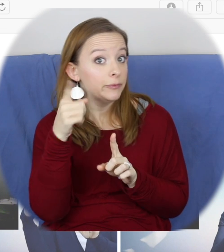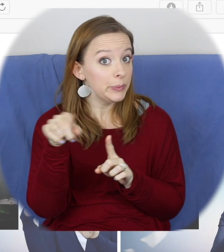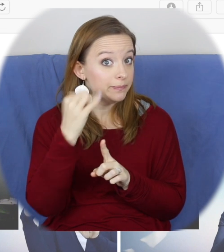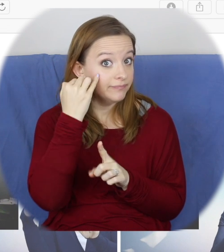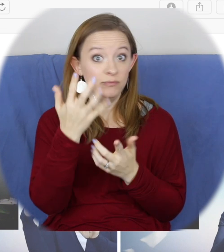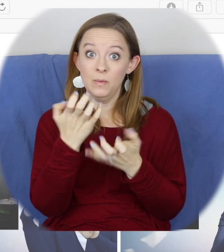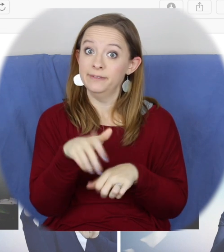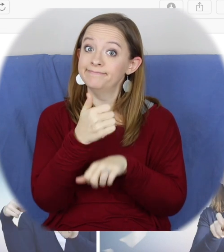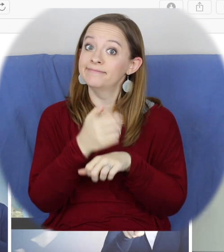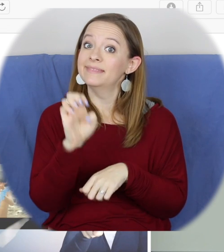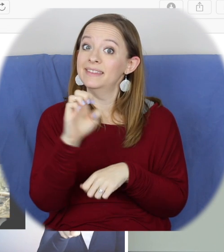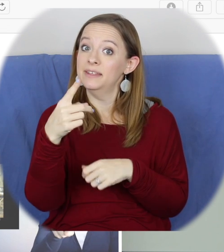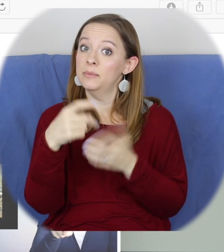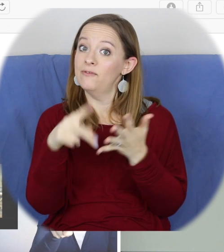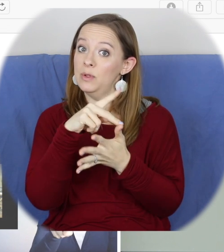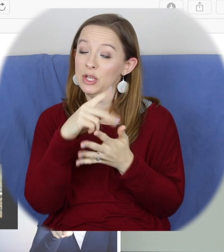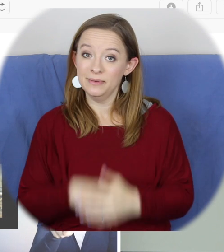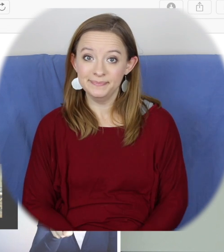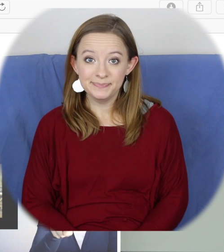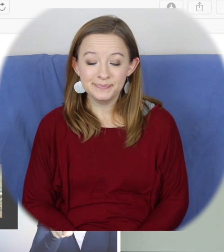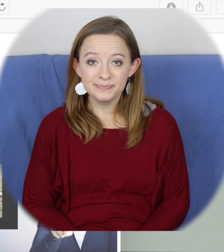if you want to set up an e-portfolio.